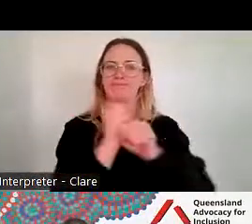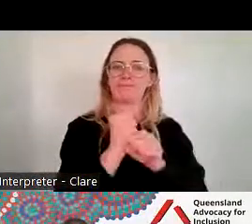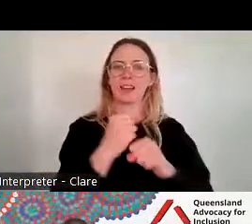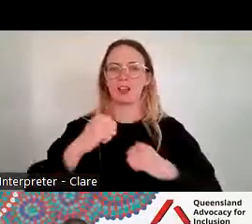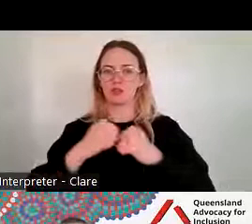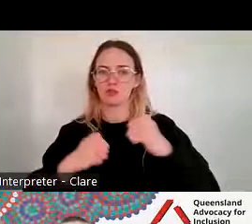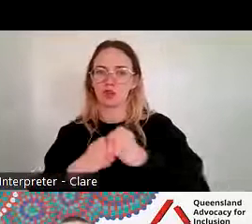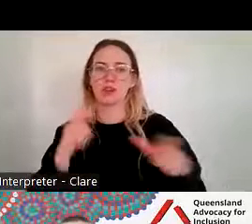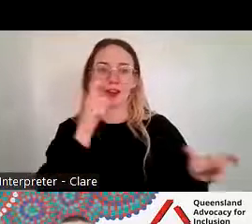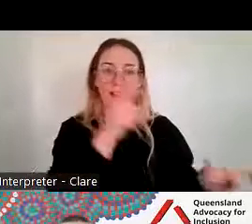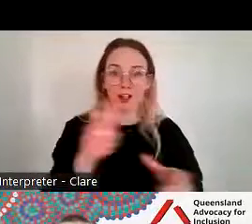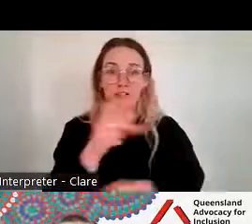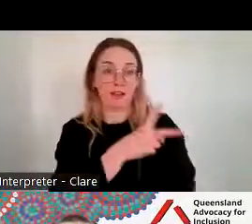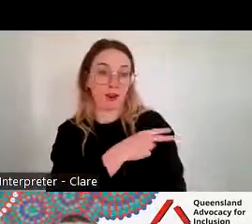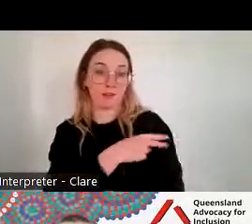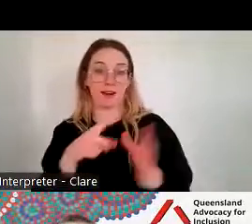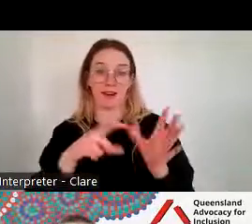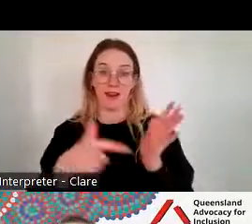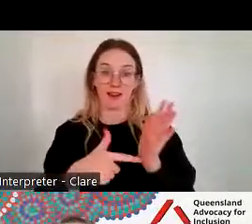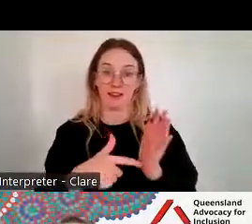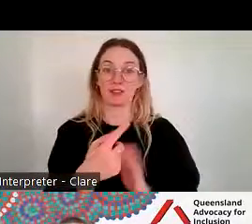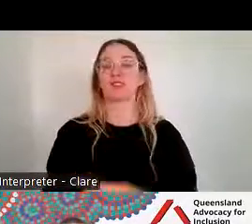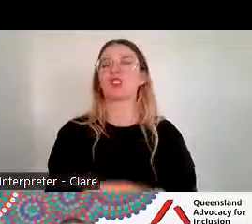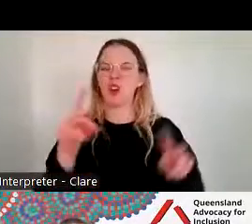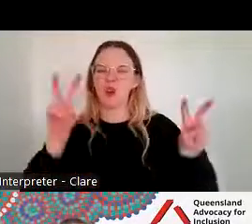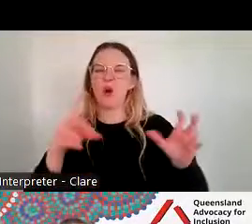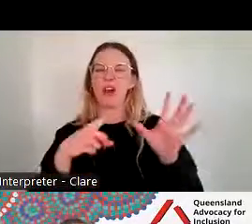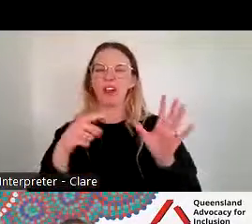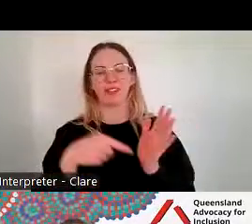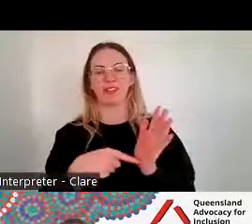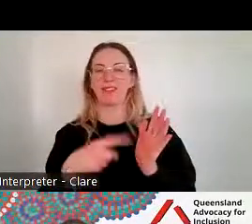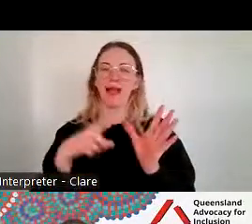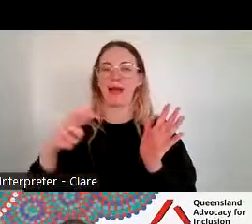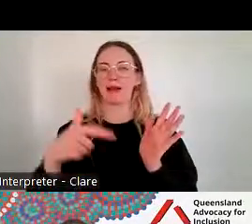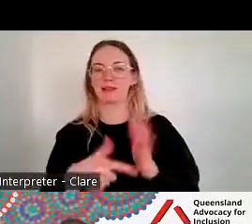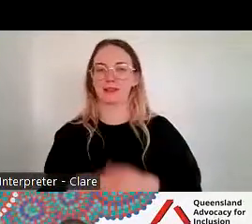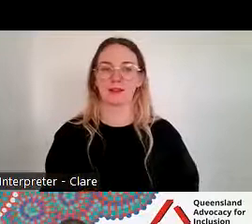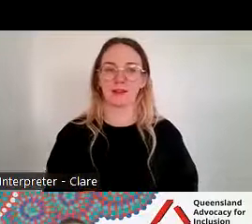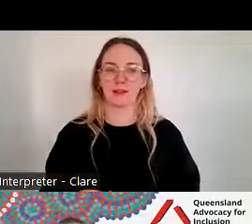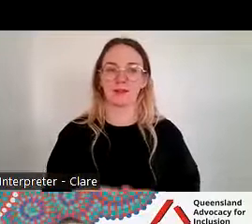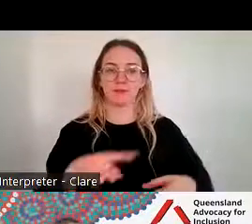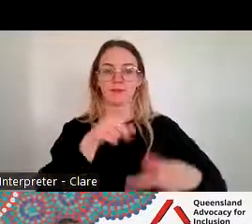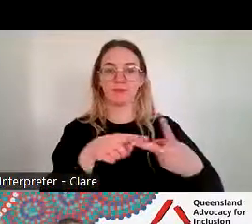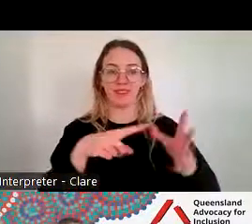which I will just call the act from now on. The general principles, act and capacity,